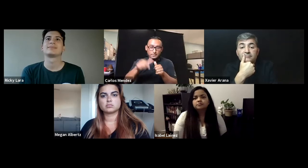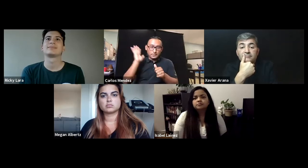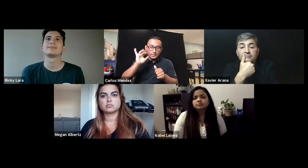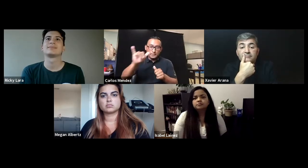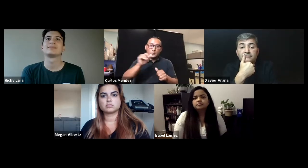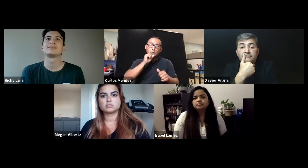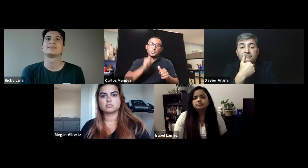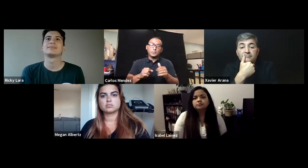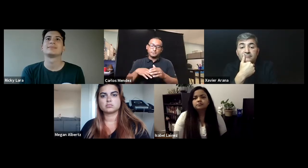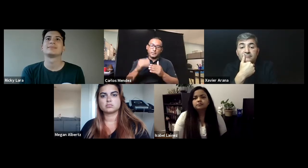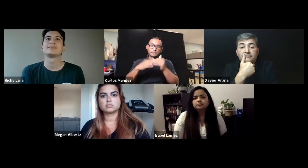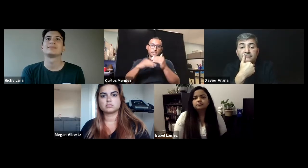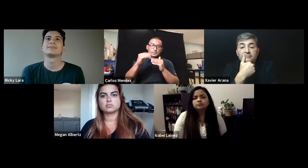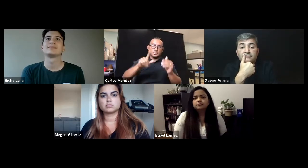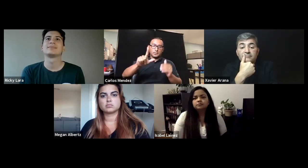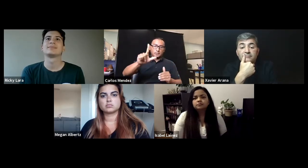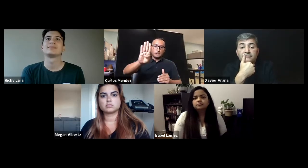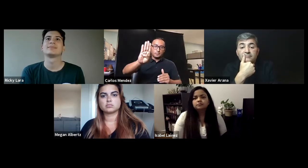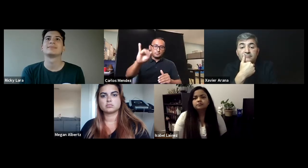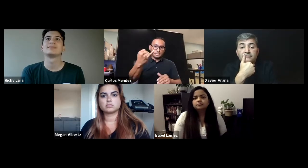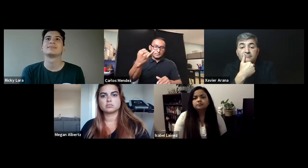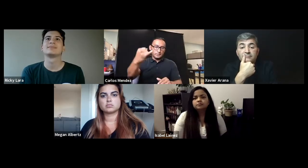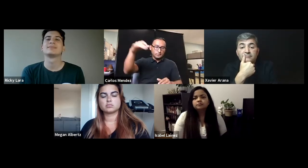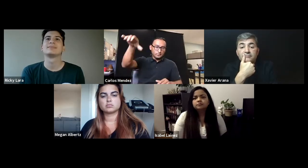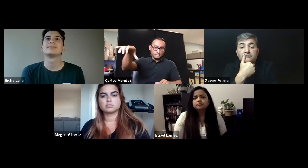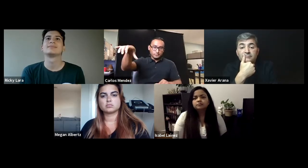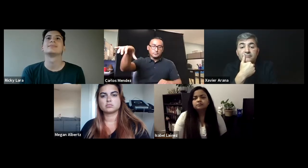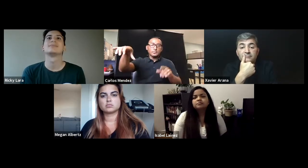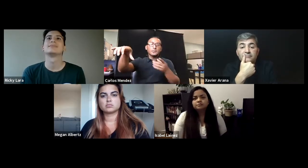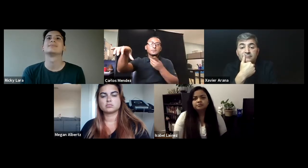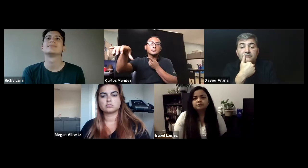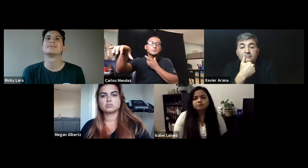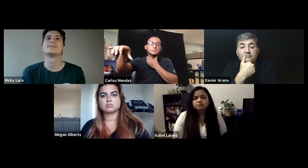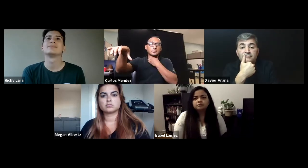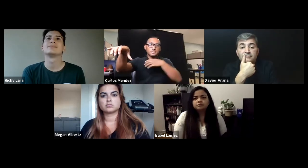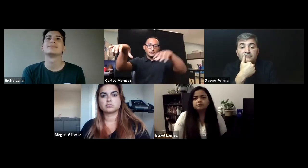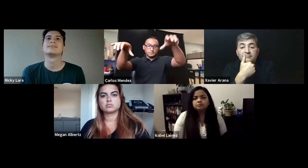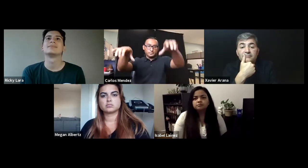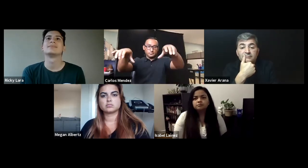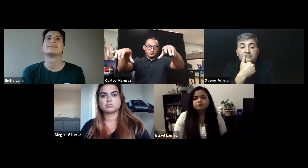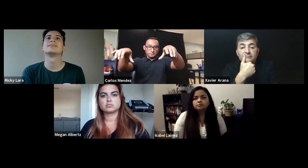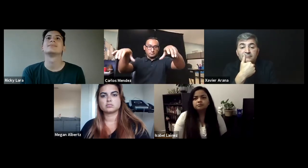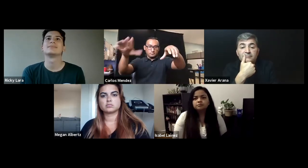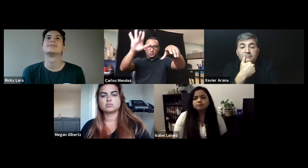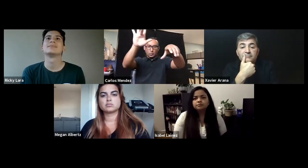I remember, when I was there, LBJ, the building LBJ,